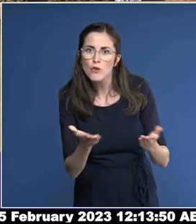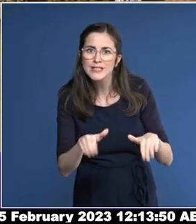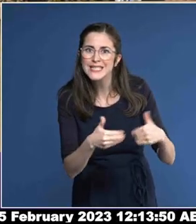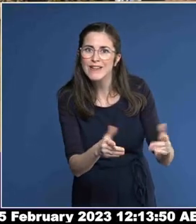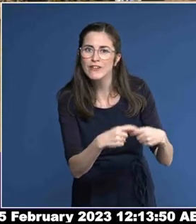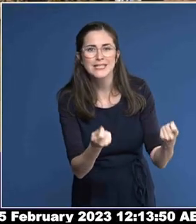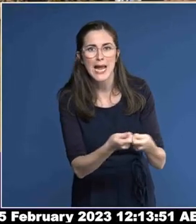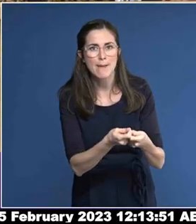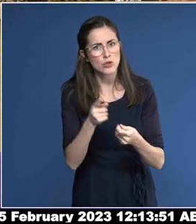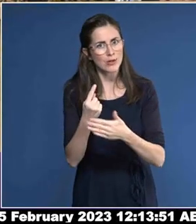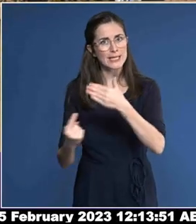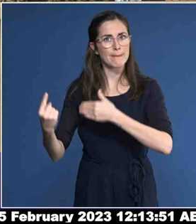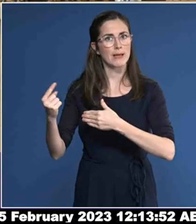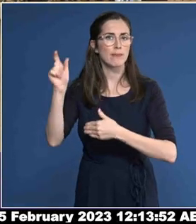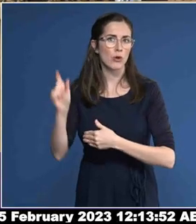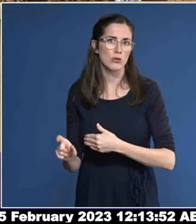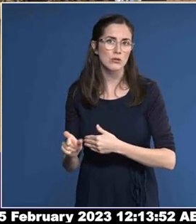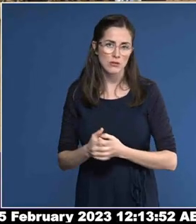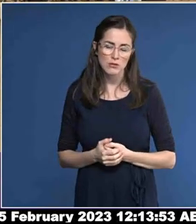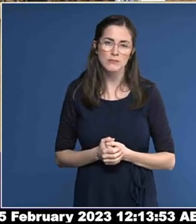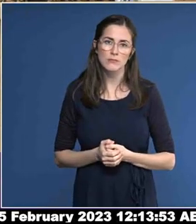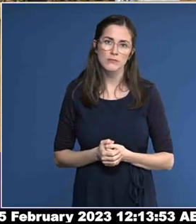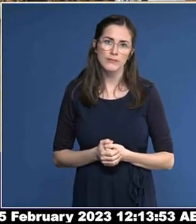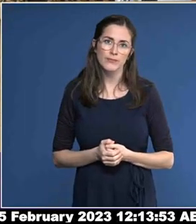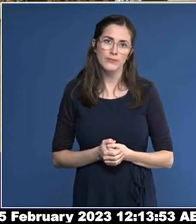The other thing that has also occurred is that there has been considerable improvement